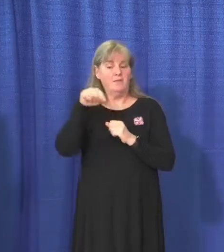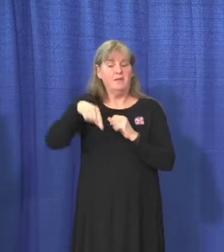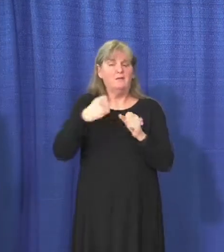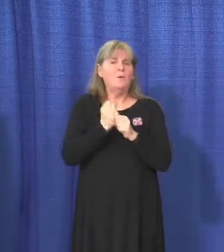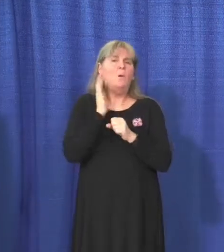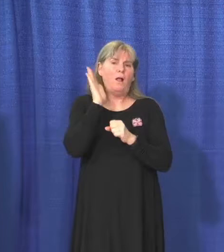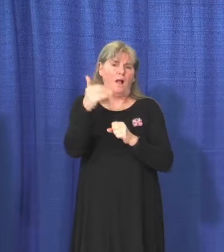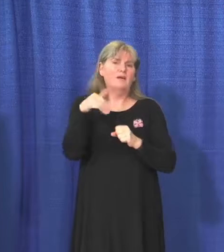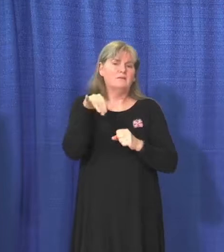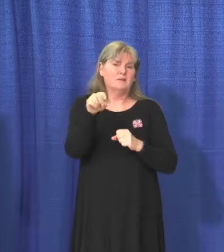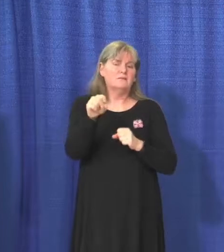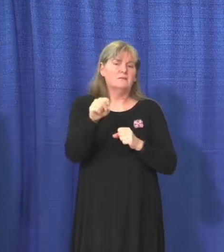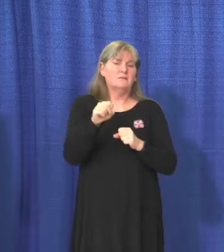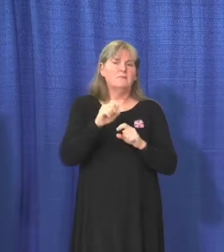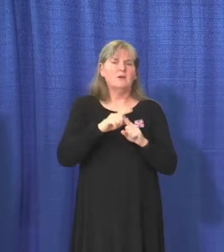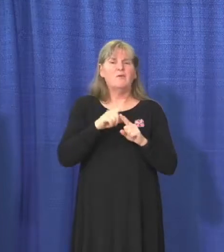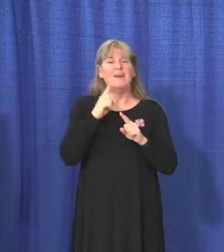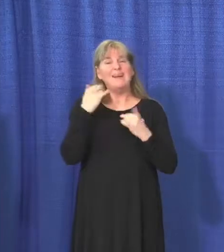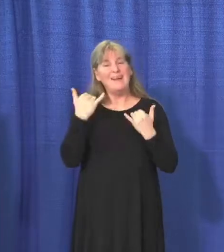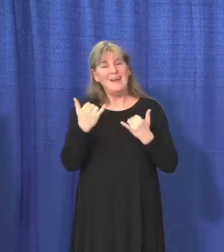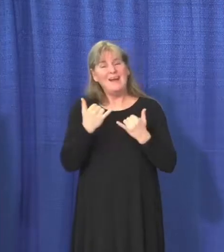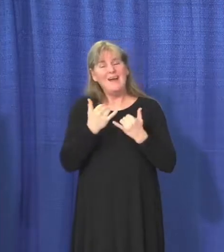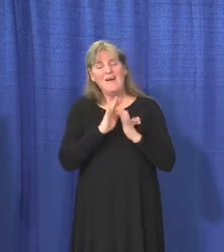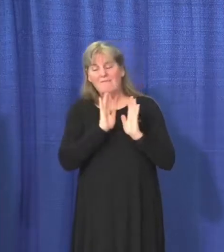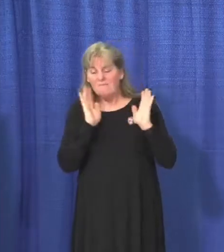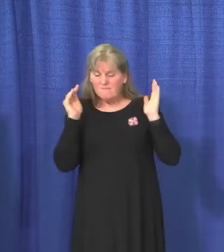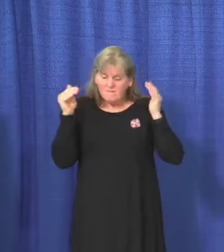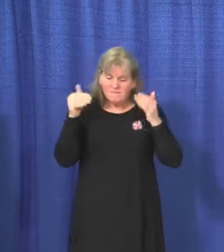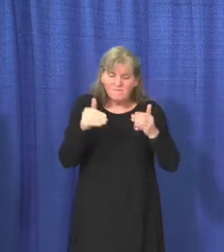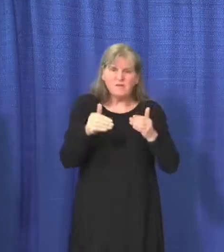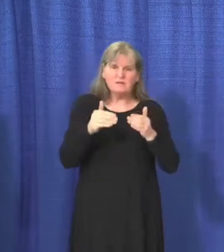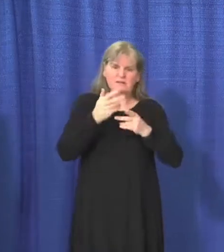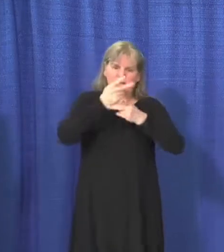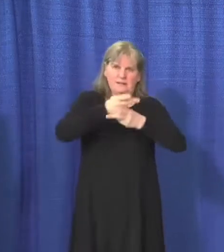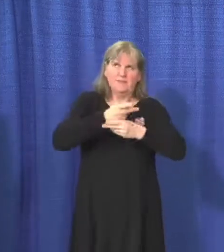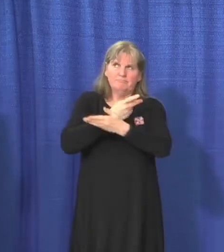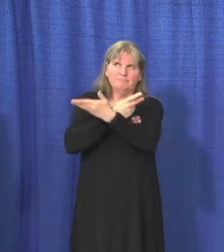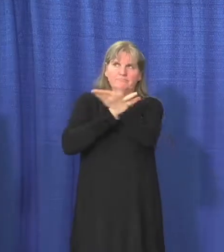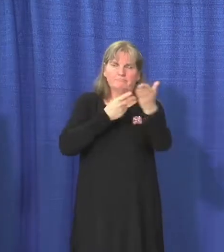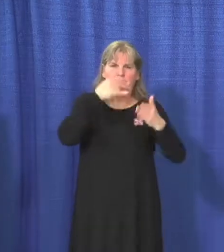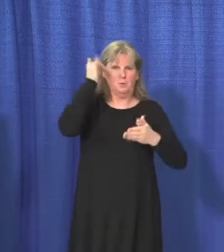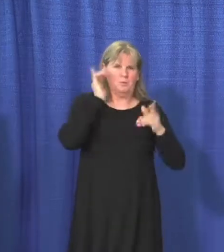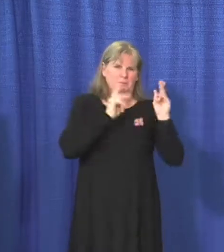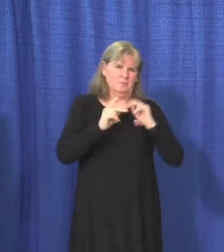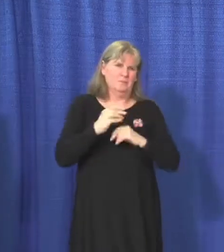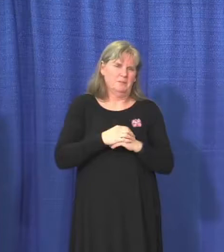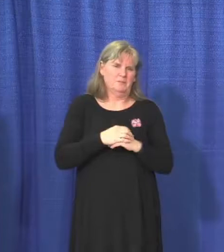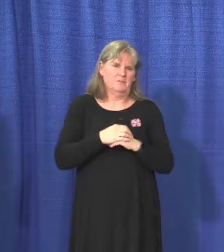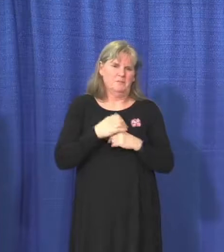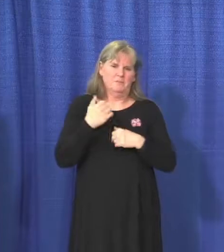has been on taking care of everyone here and ensuring things are in place for them and